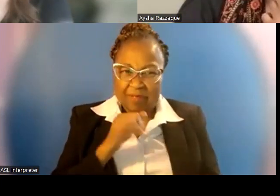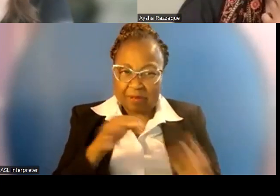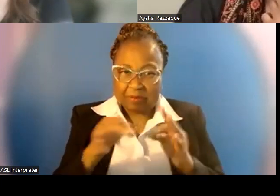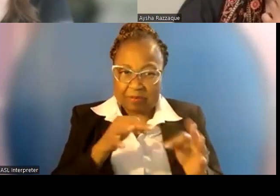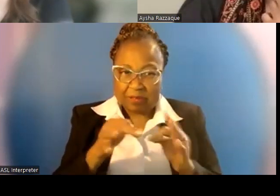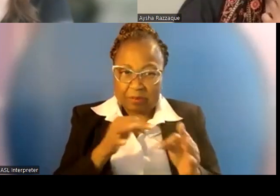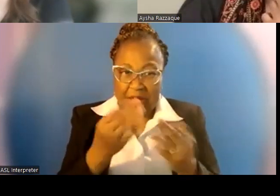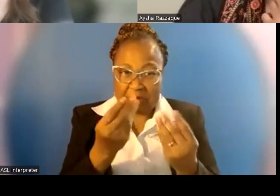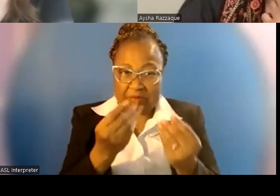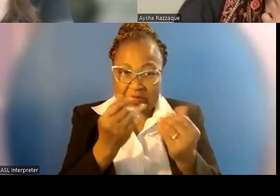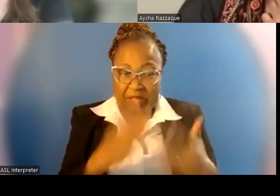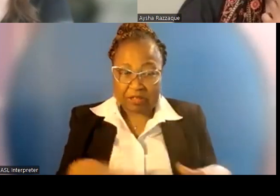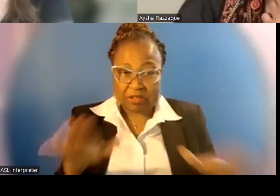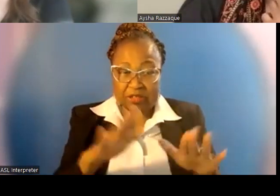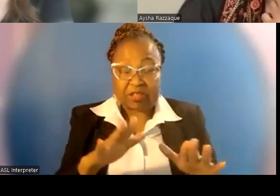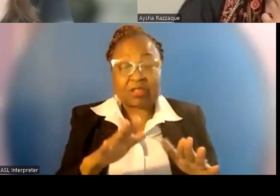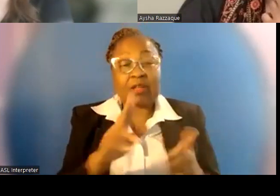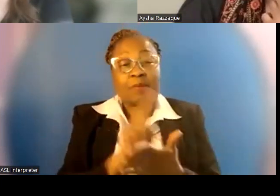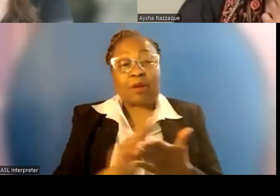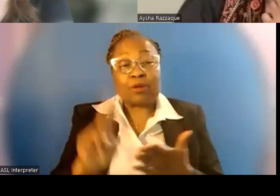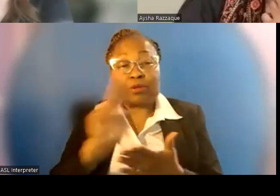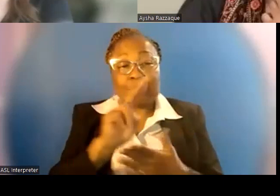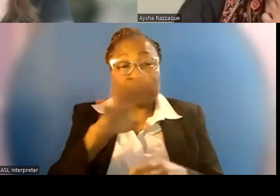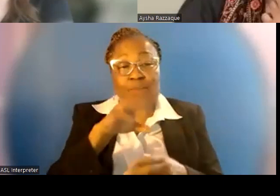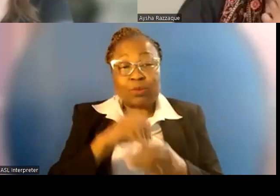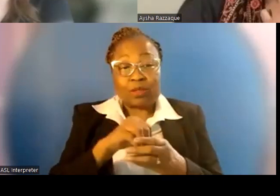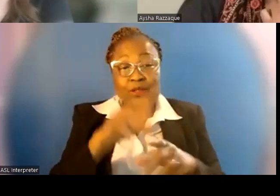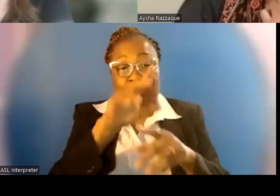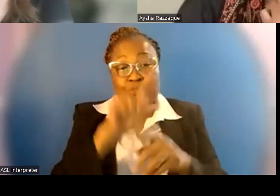Miami University is located within the traditional homelands